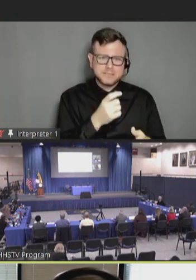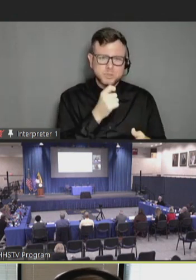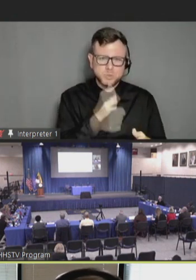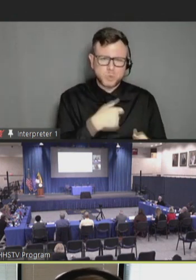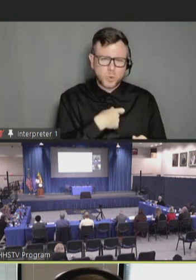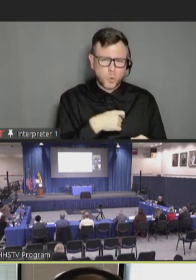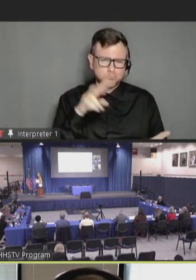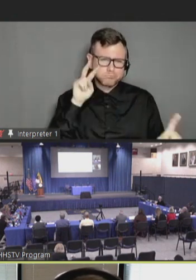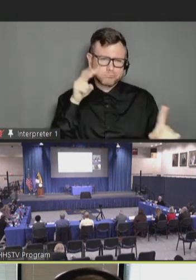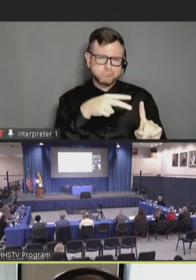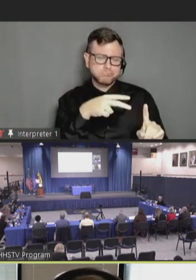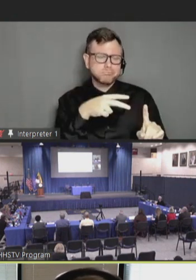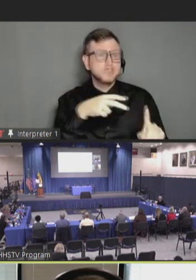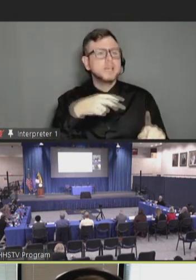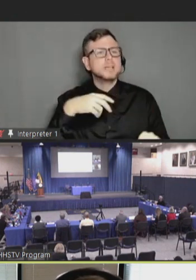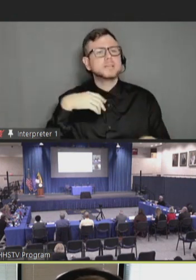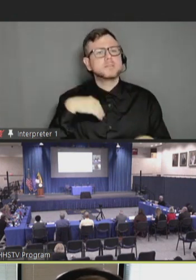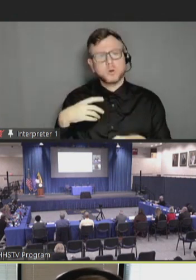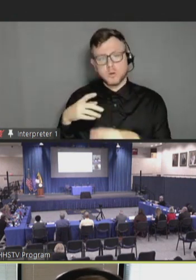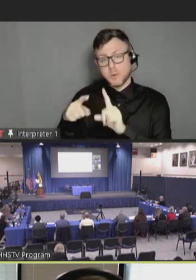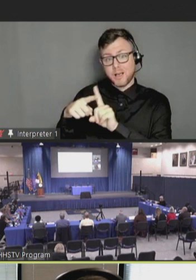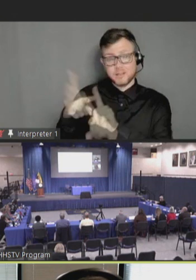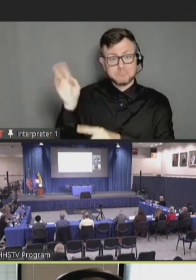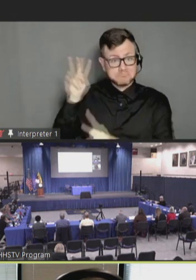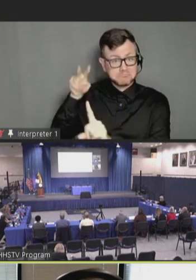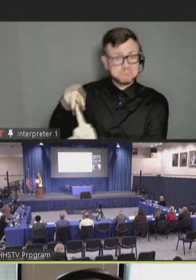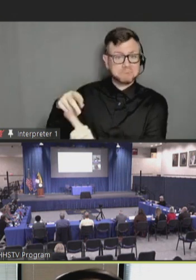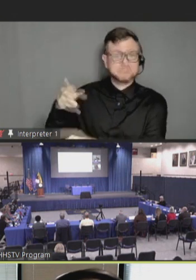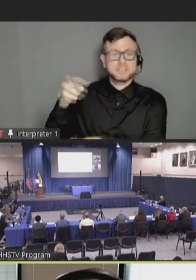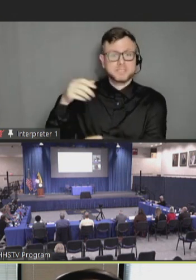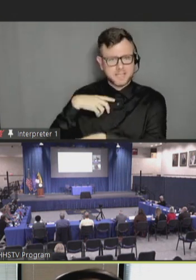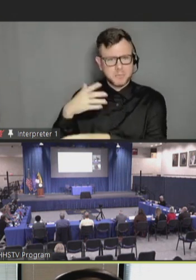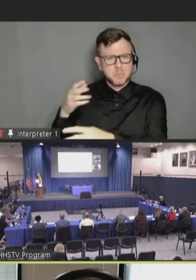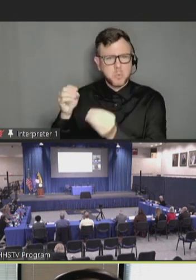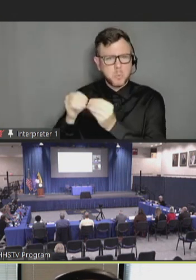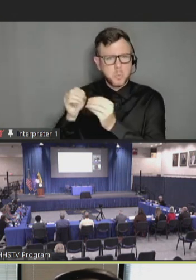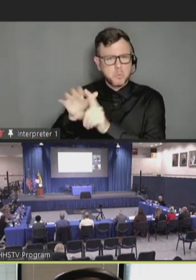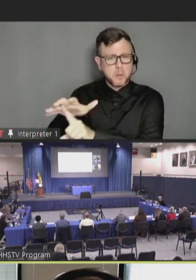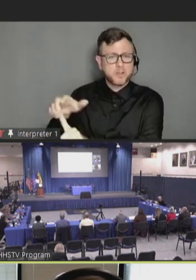And so, certainly, you know, we tried to communicate the findings of those first studies that we